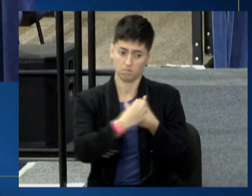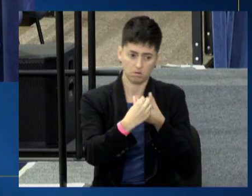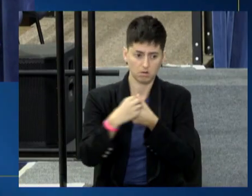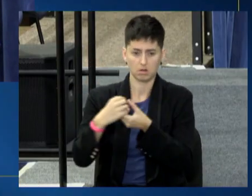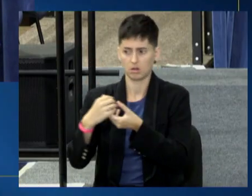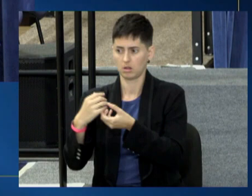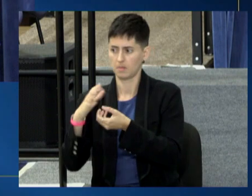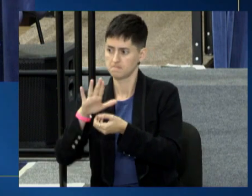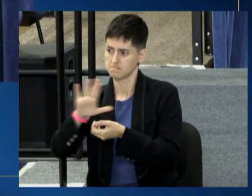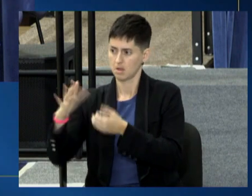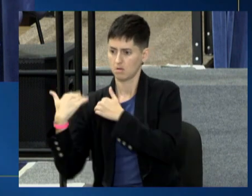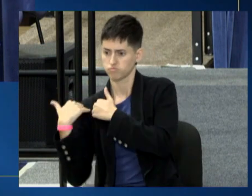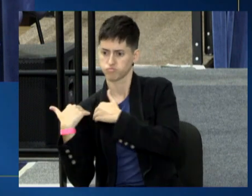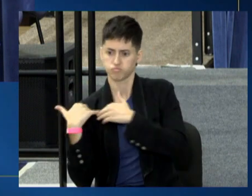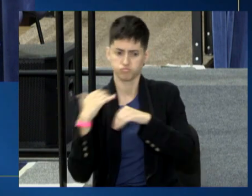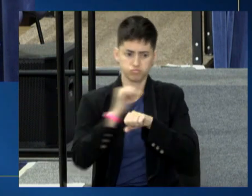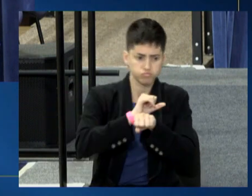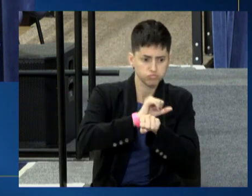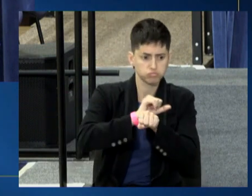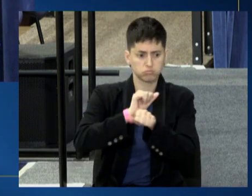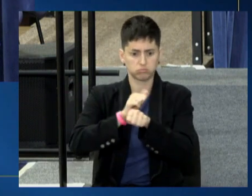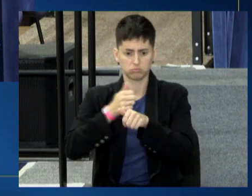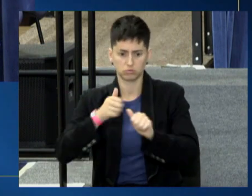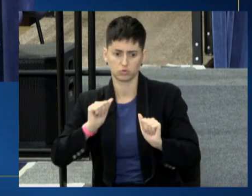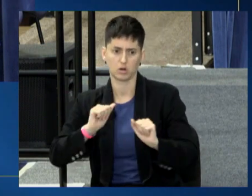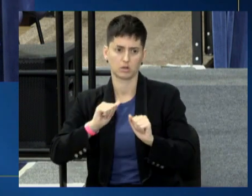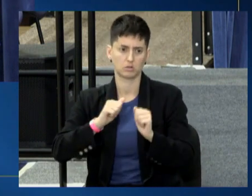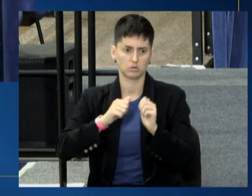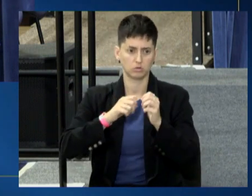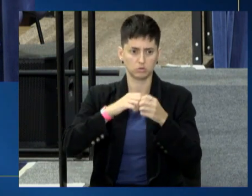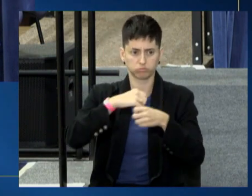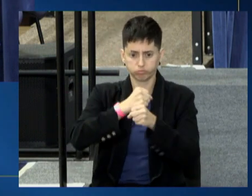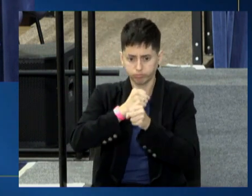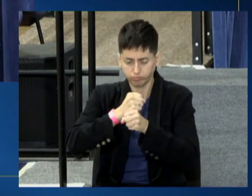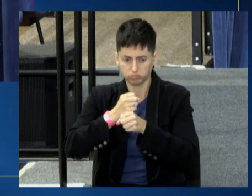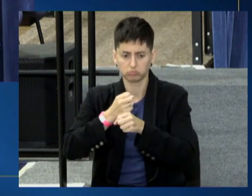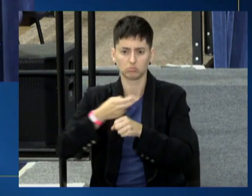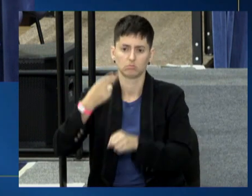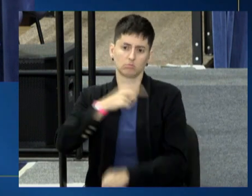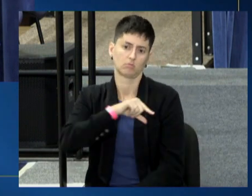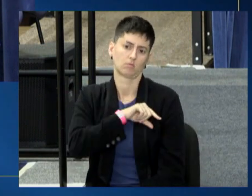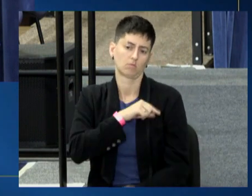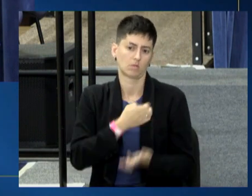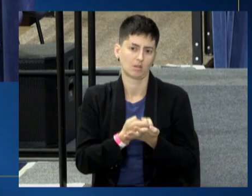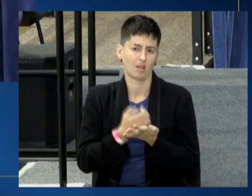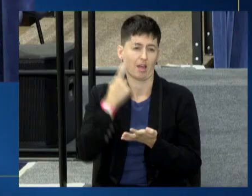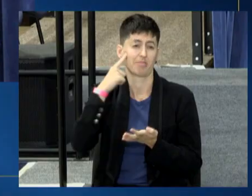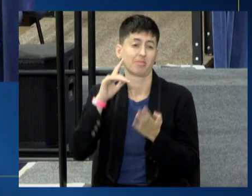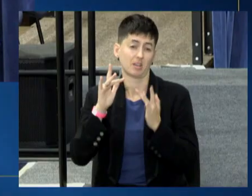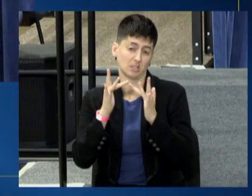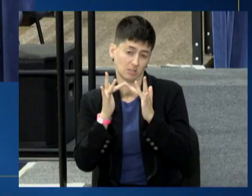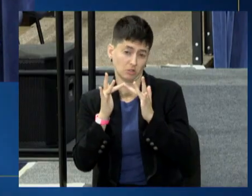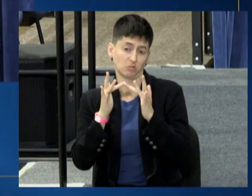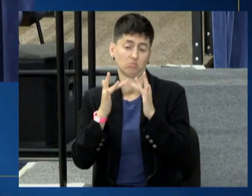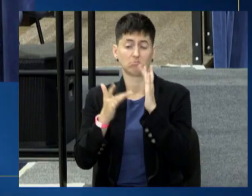I think all of us understand that, you know, digital health technology is going to hold a great promise and it's going to play a substantive role